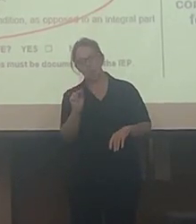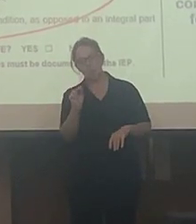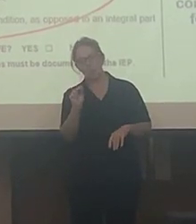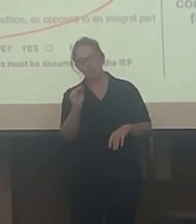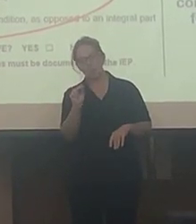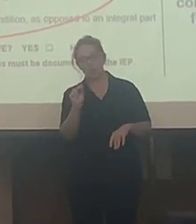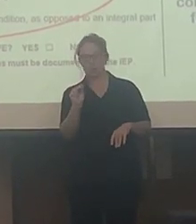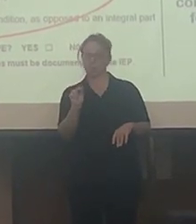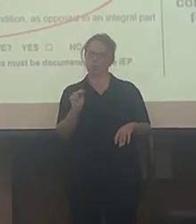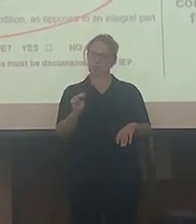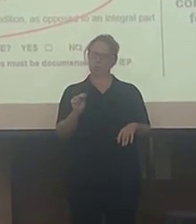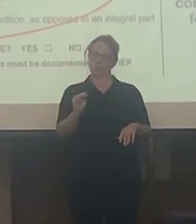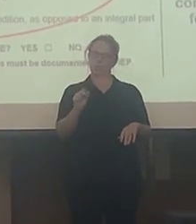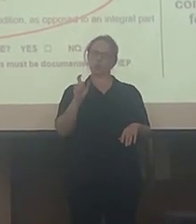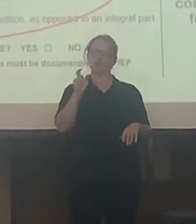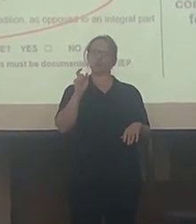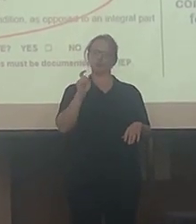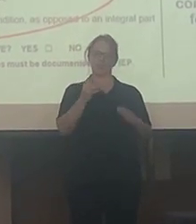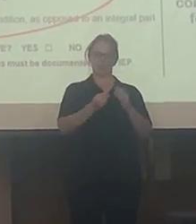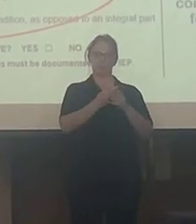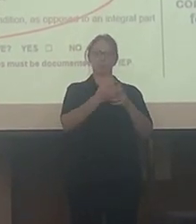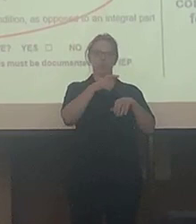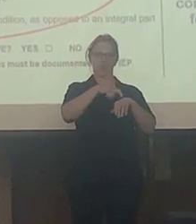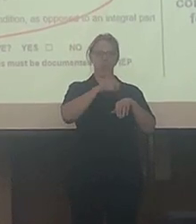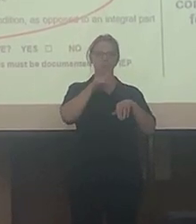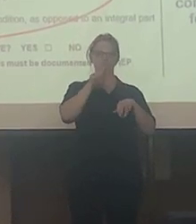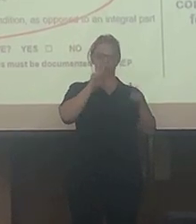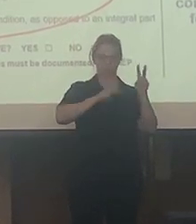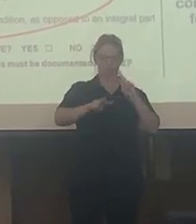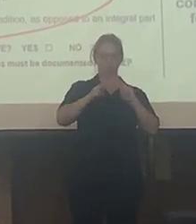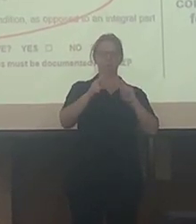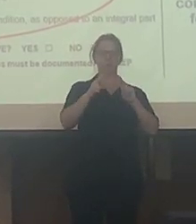it really should be revisited again in the spring because a lot changes in a year right you don't